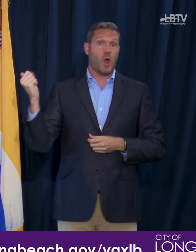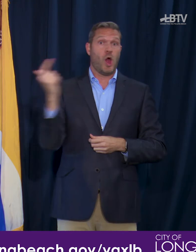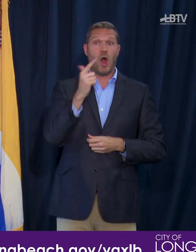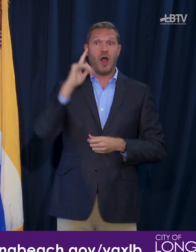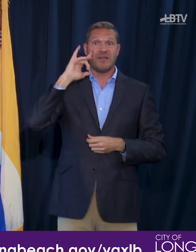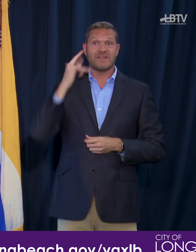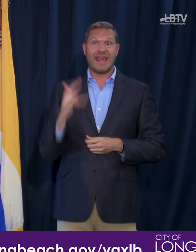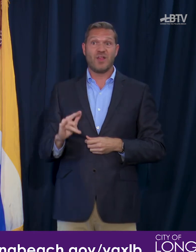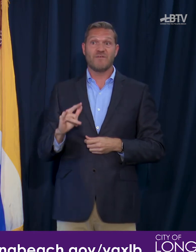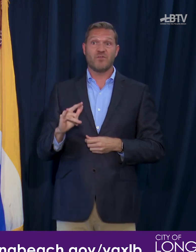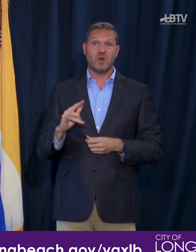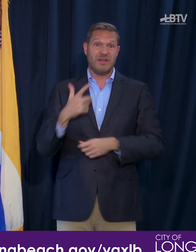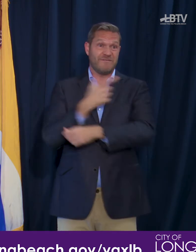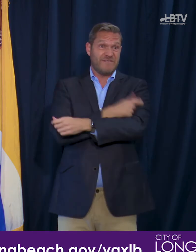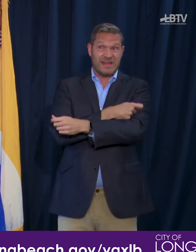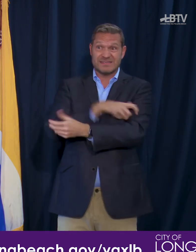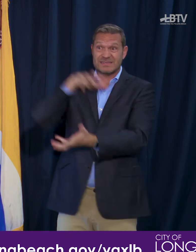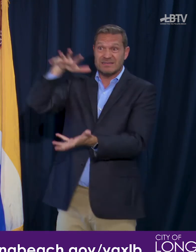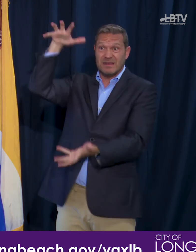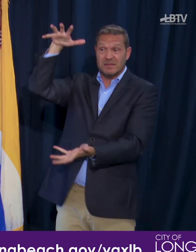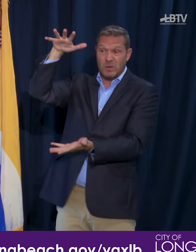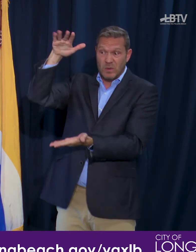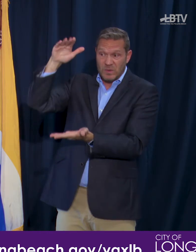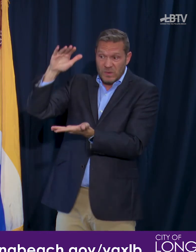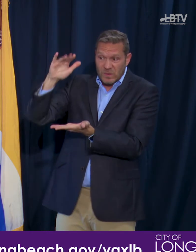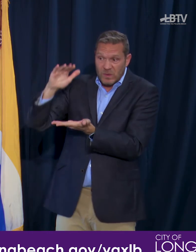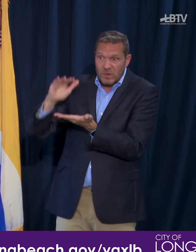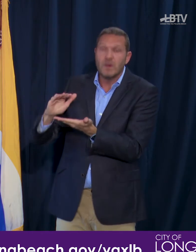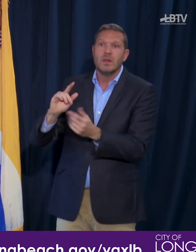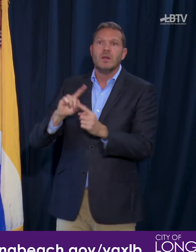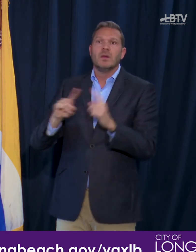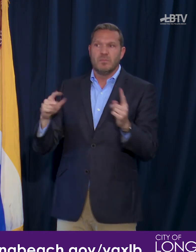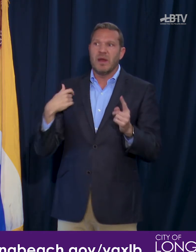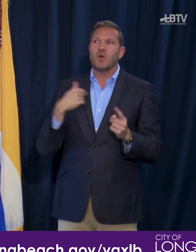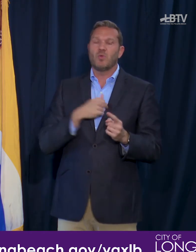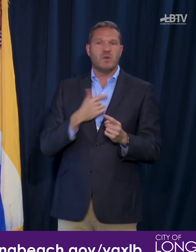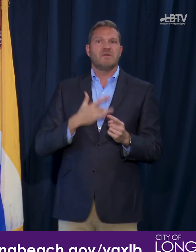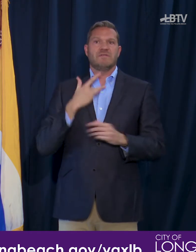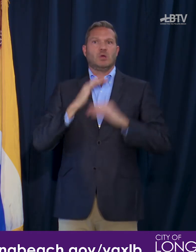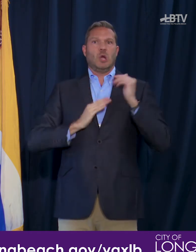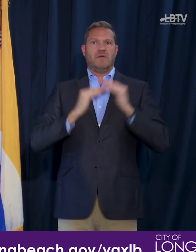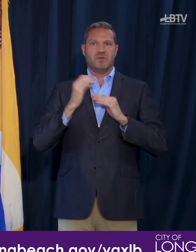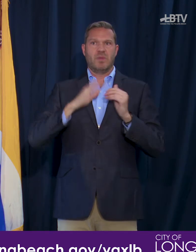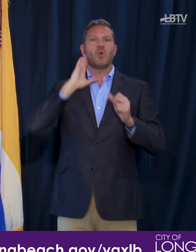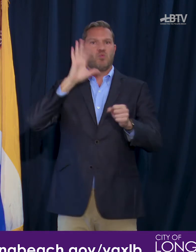it all in. And we feel good that we're going to be able to manage all the second doses and continuing the vaccinate other folks.